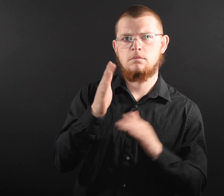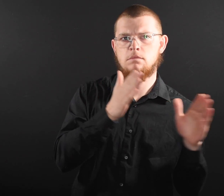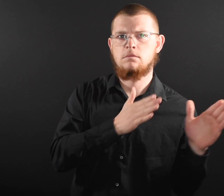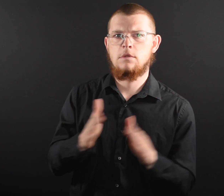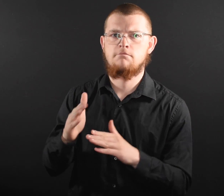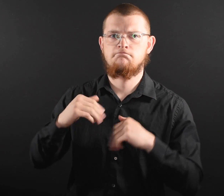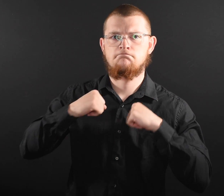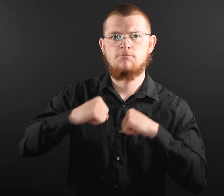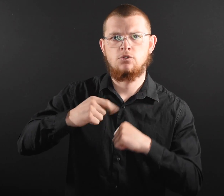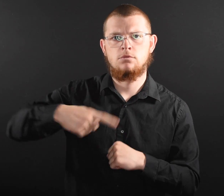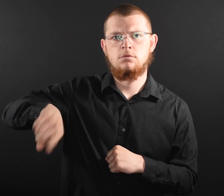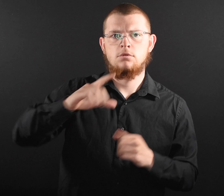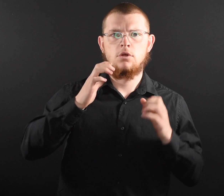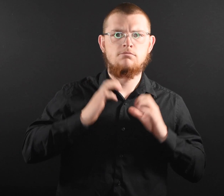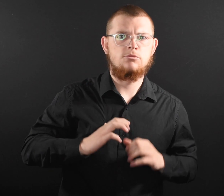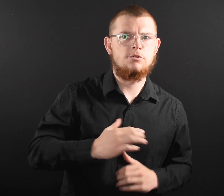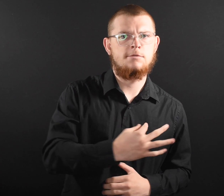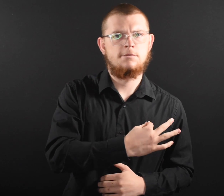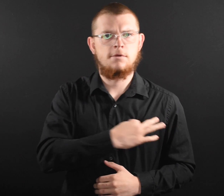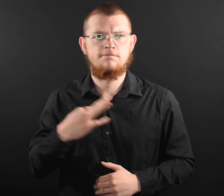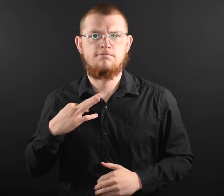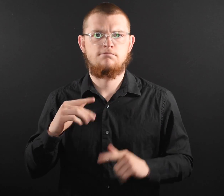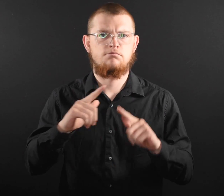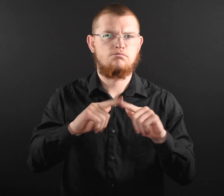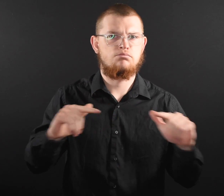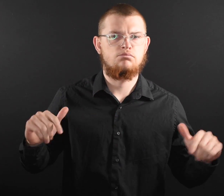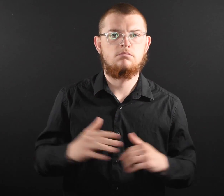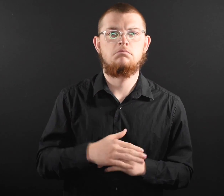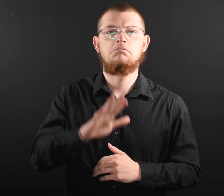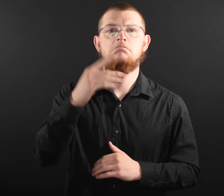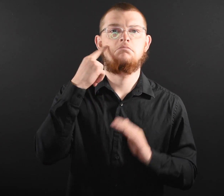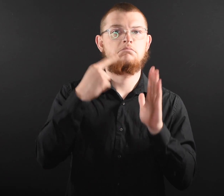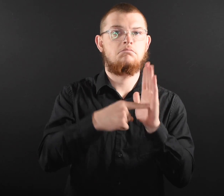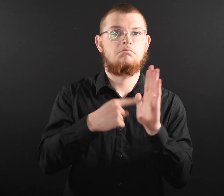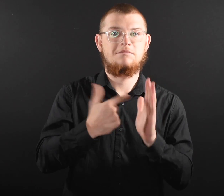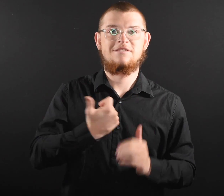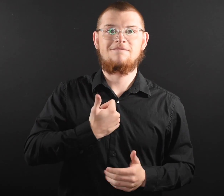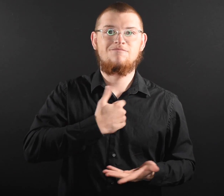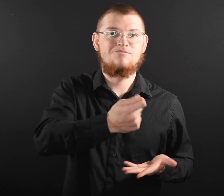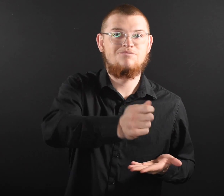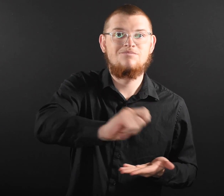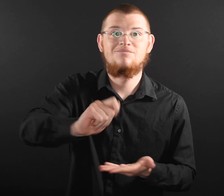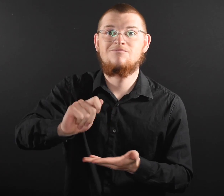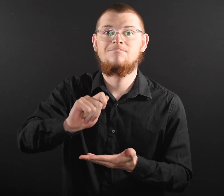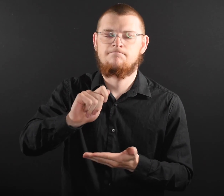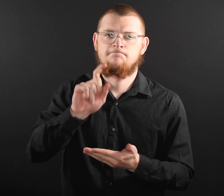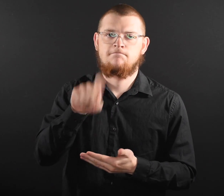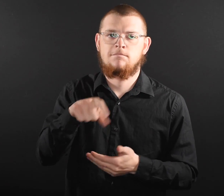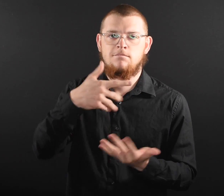business’s COVID-19 plan addresses the necessary customer and staff protections. For example,